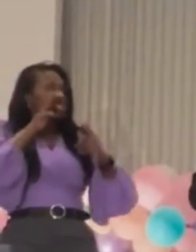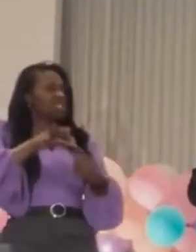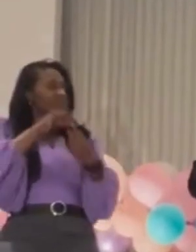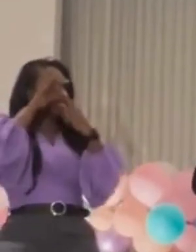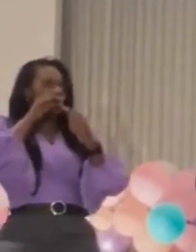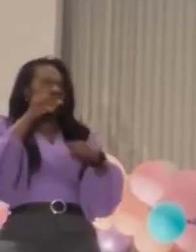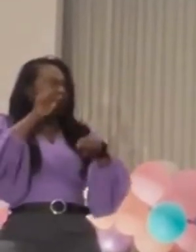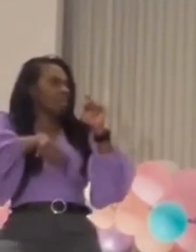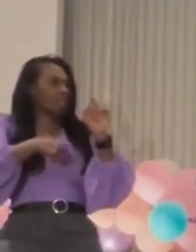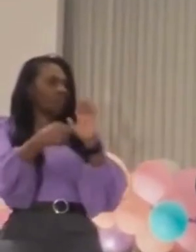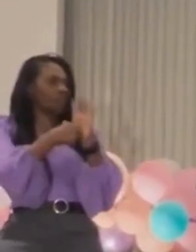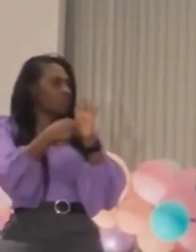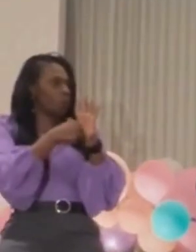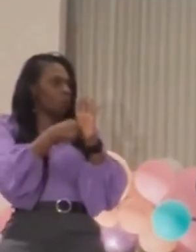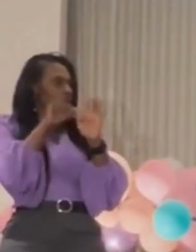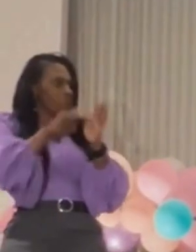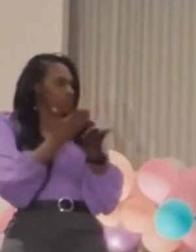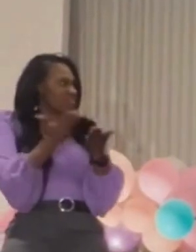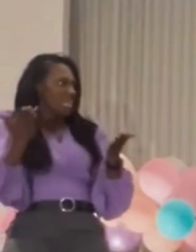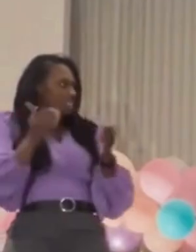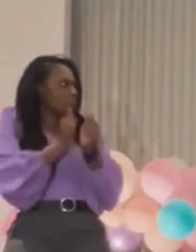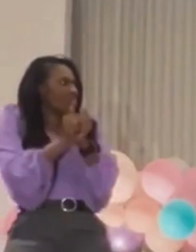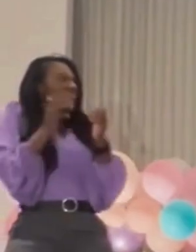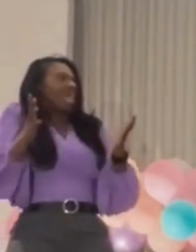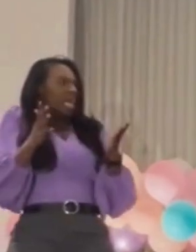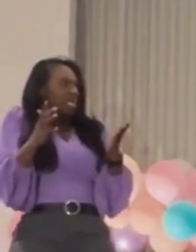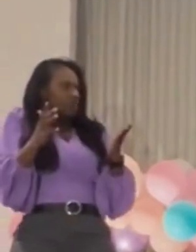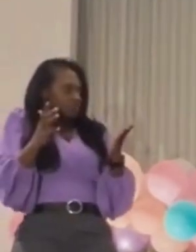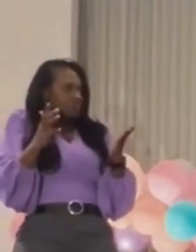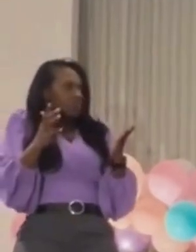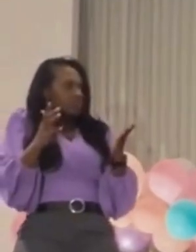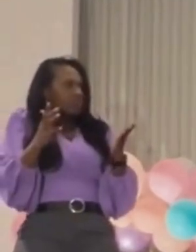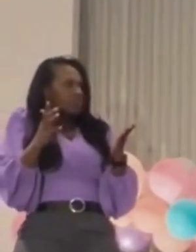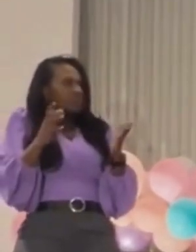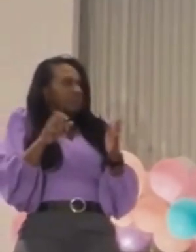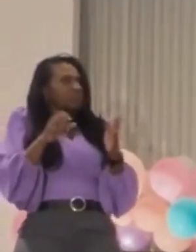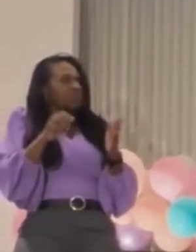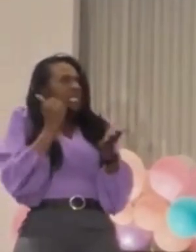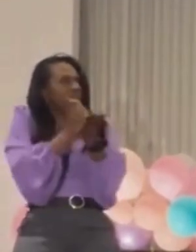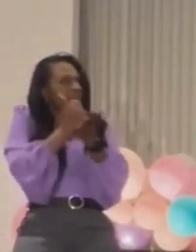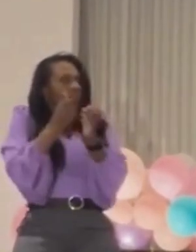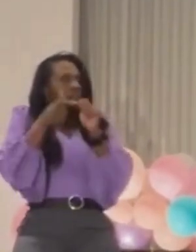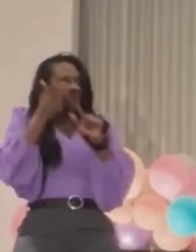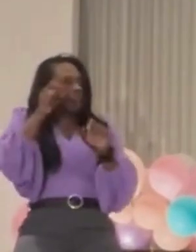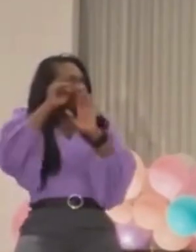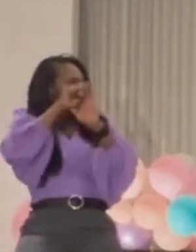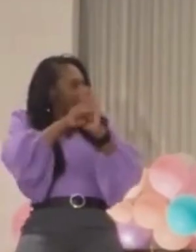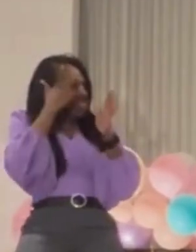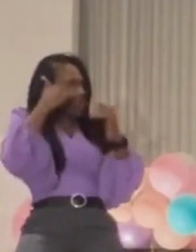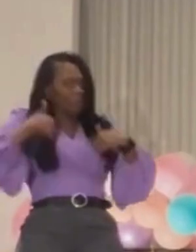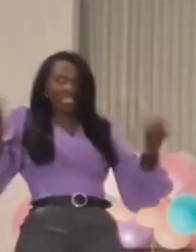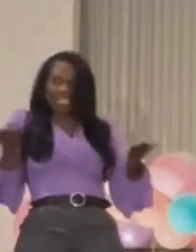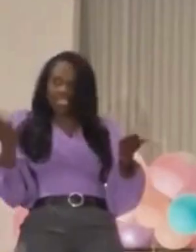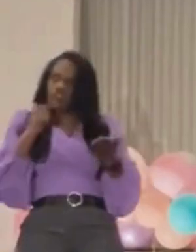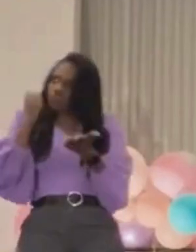who cannot afford those devices with out the assistance of the state. And that's why we're here- to assist people with that.